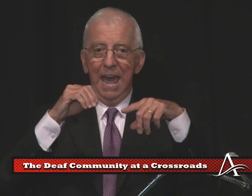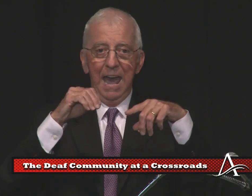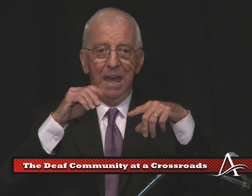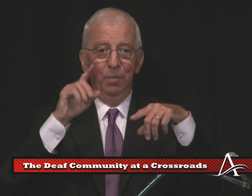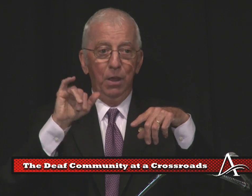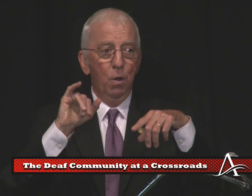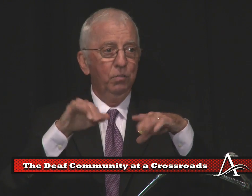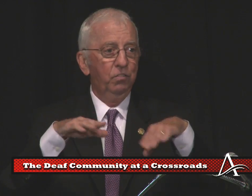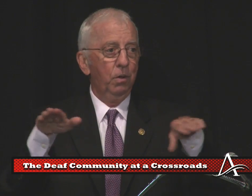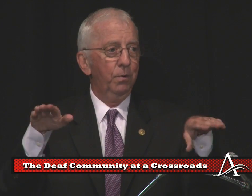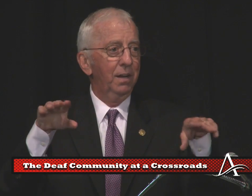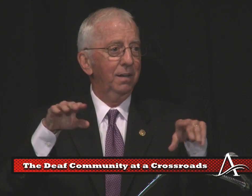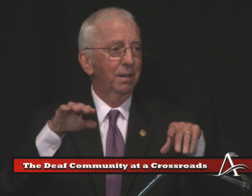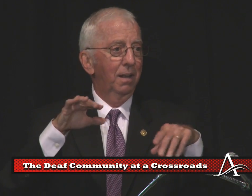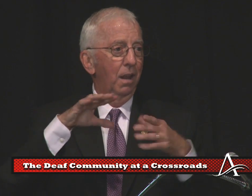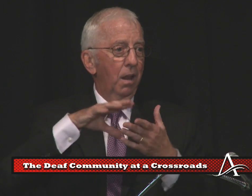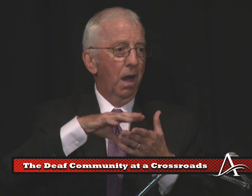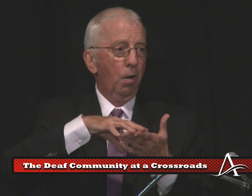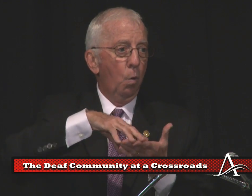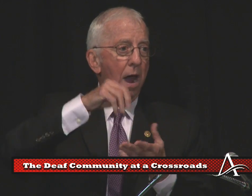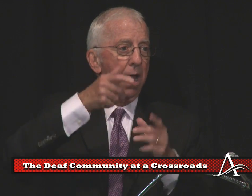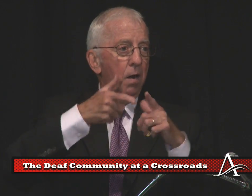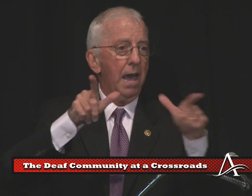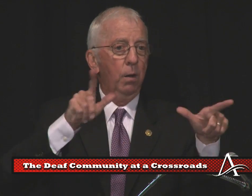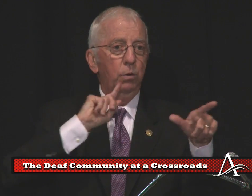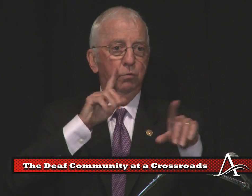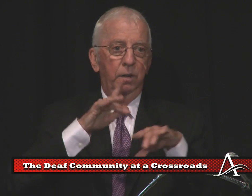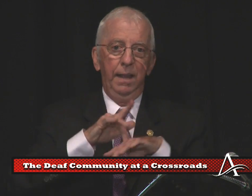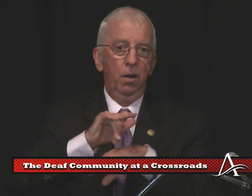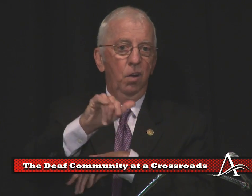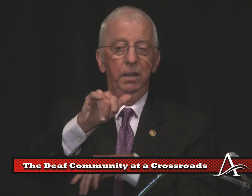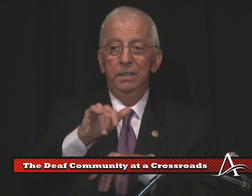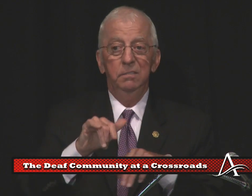And those children acquire language really early,